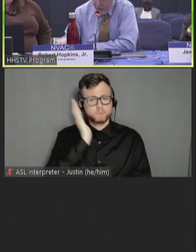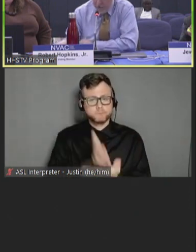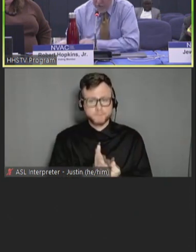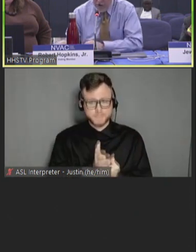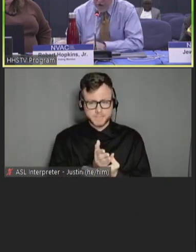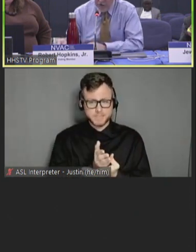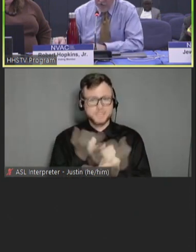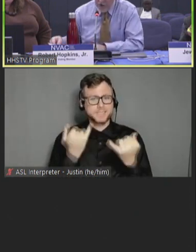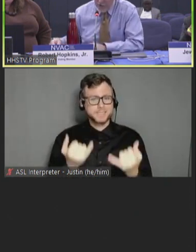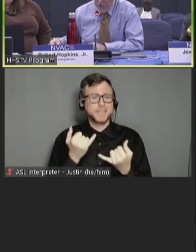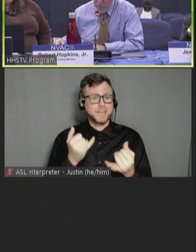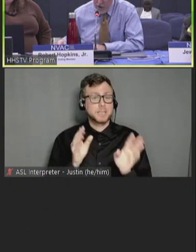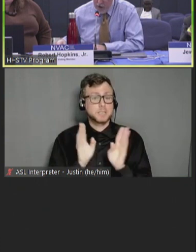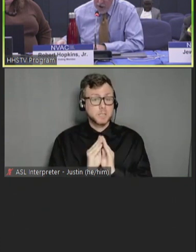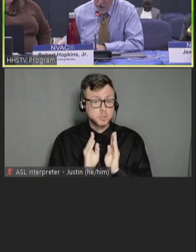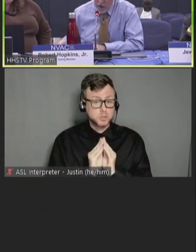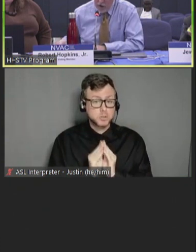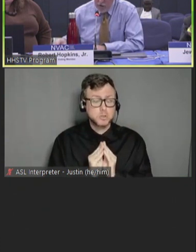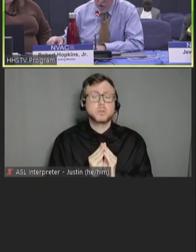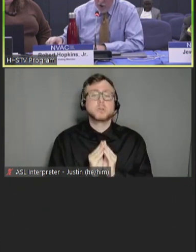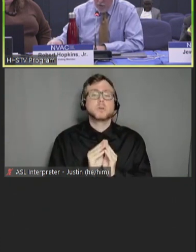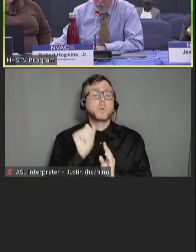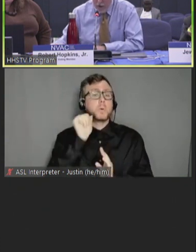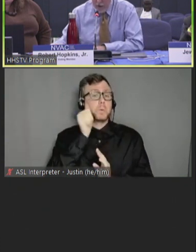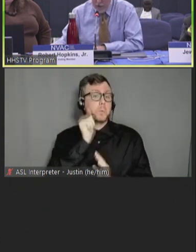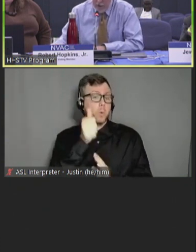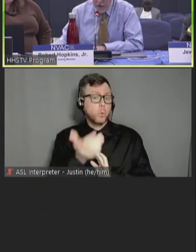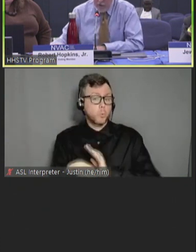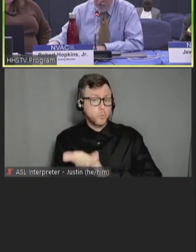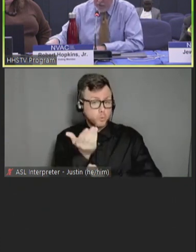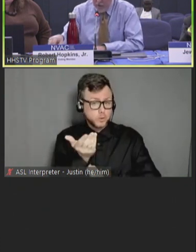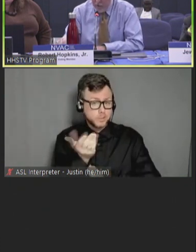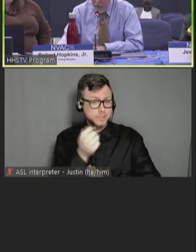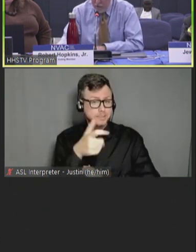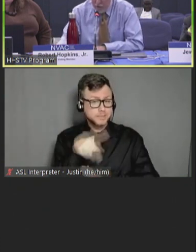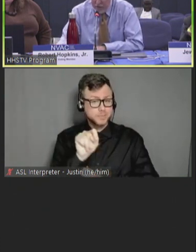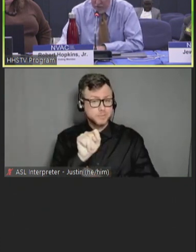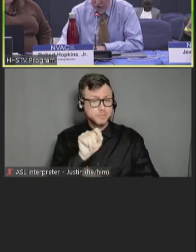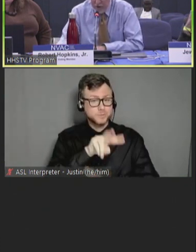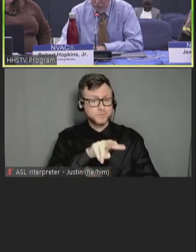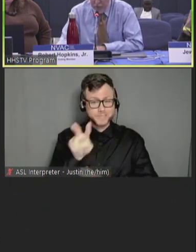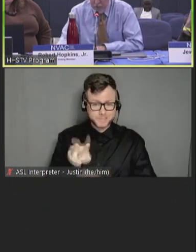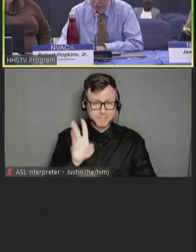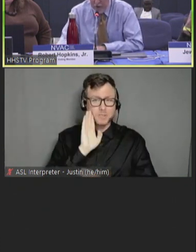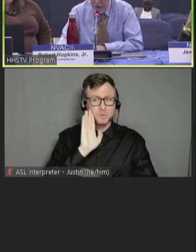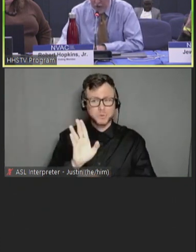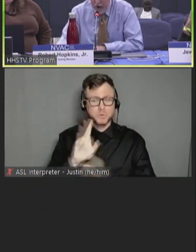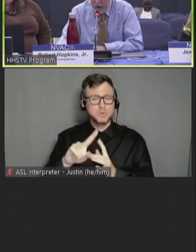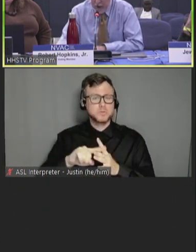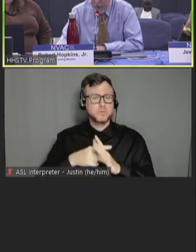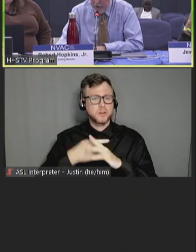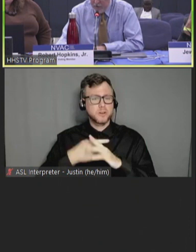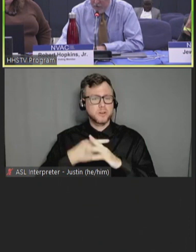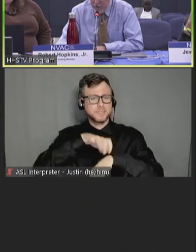of today's session. Tomorrow morning, September 22nd, we will begin at 9:00 a.m. Eastern time